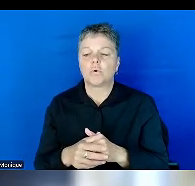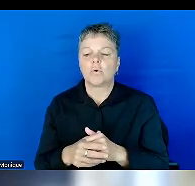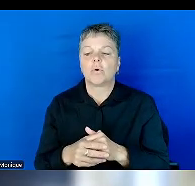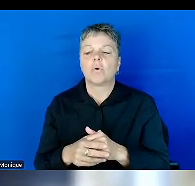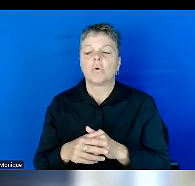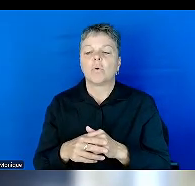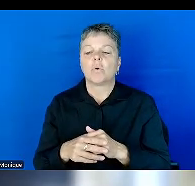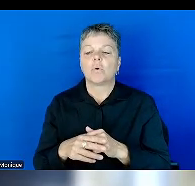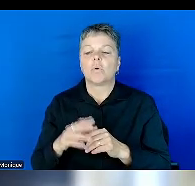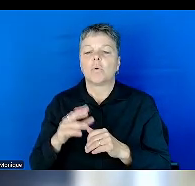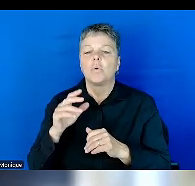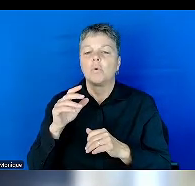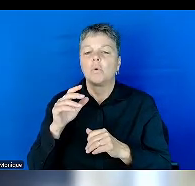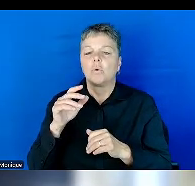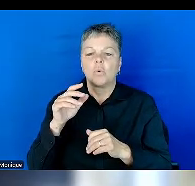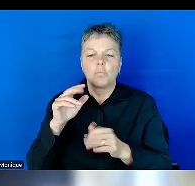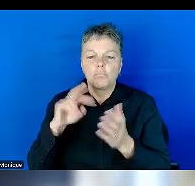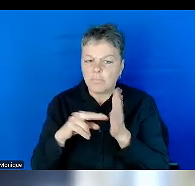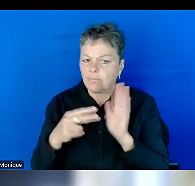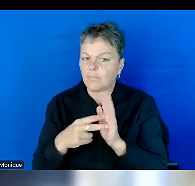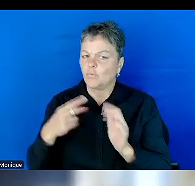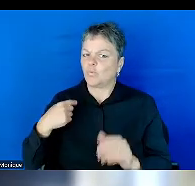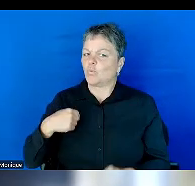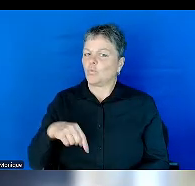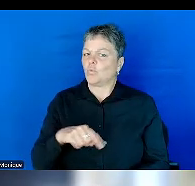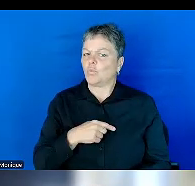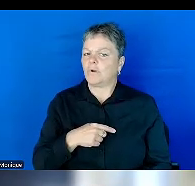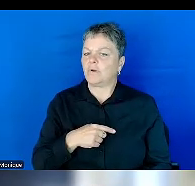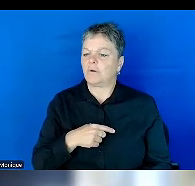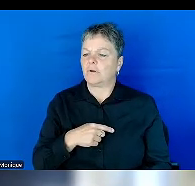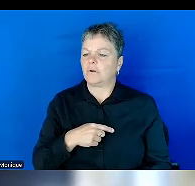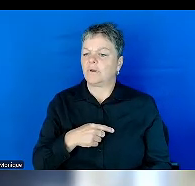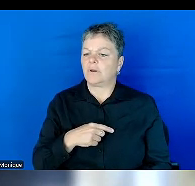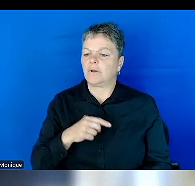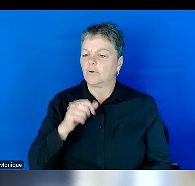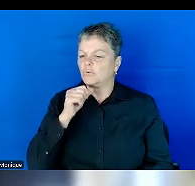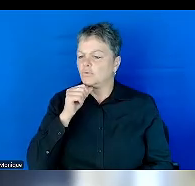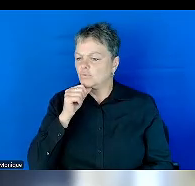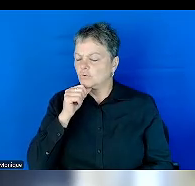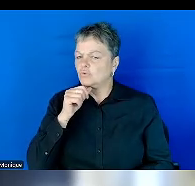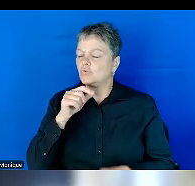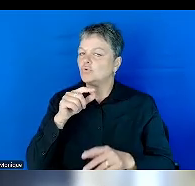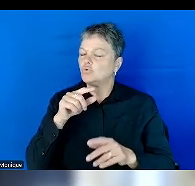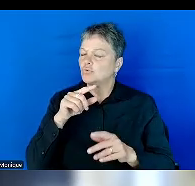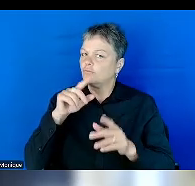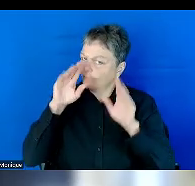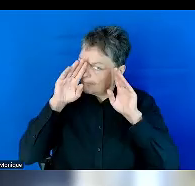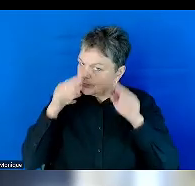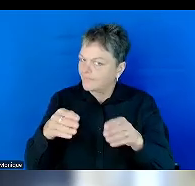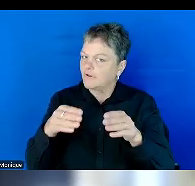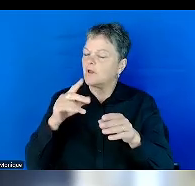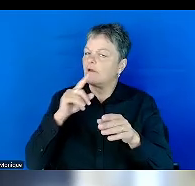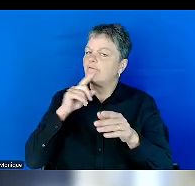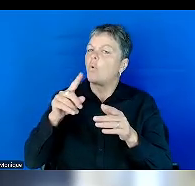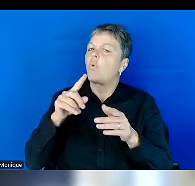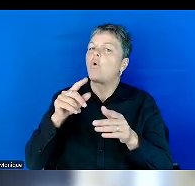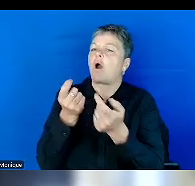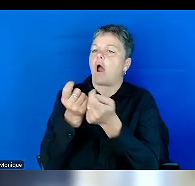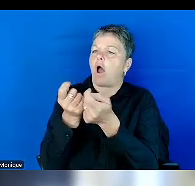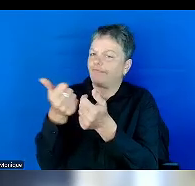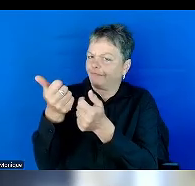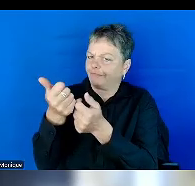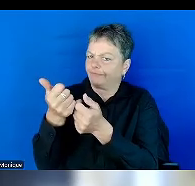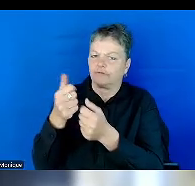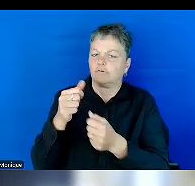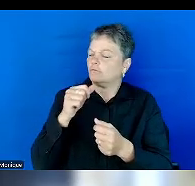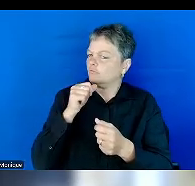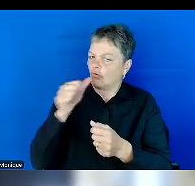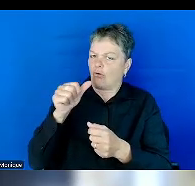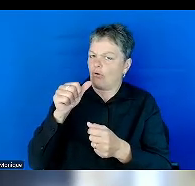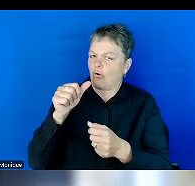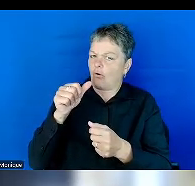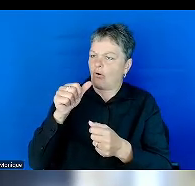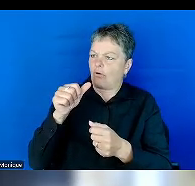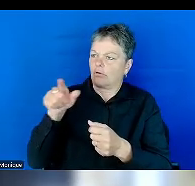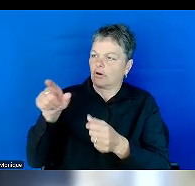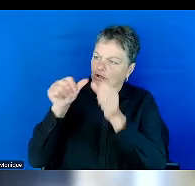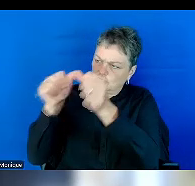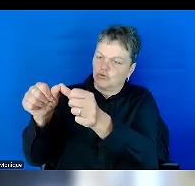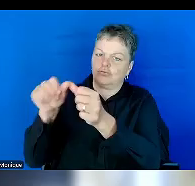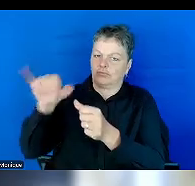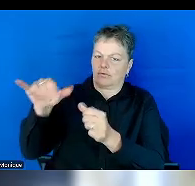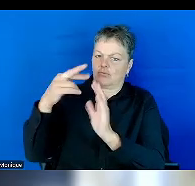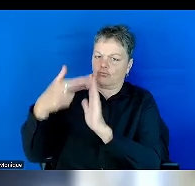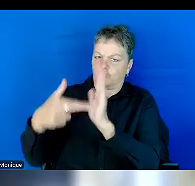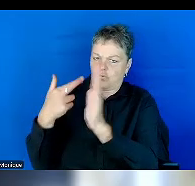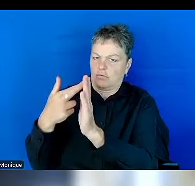or help with creating a guardianship. um we don't give advice on those kind of things mainly because